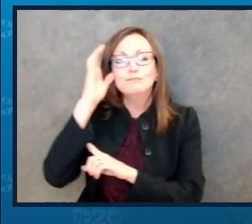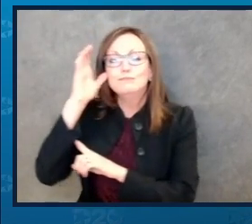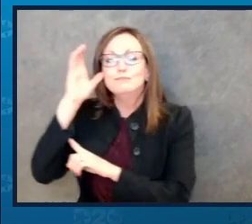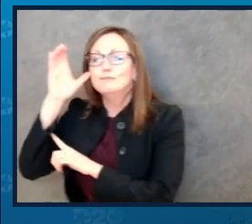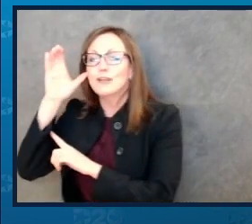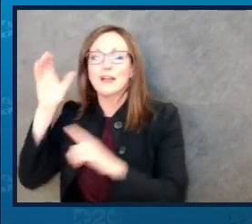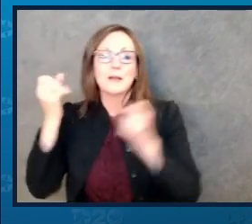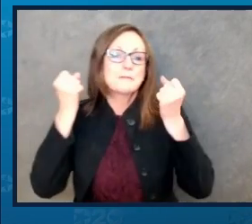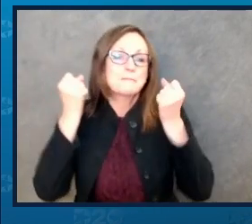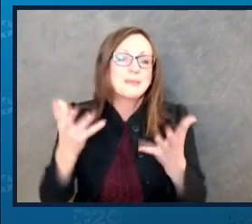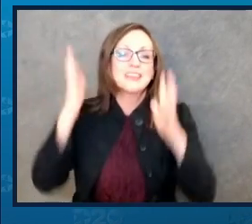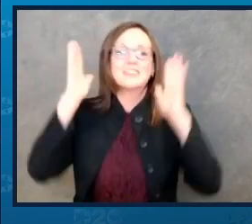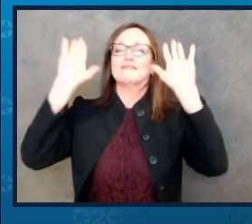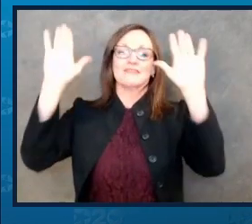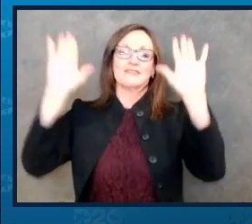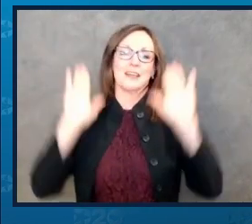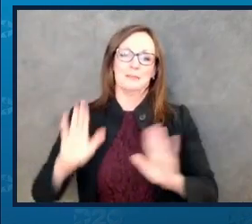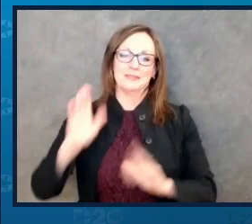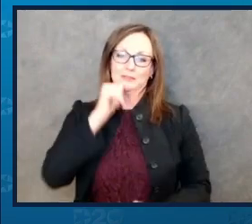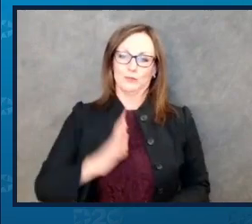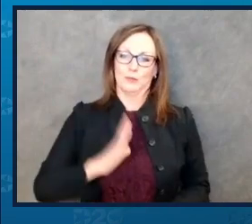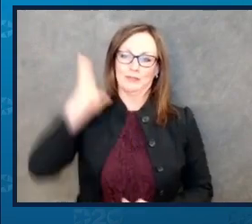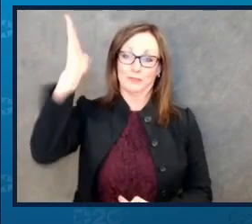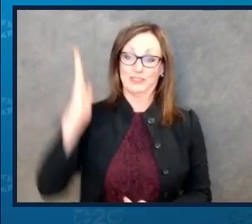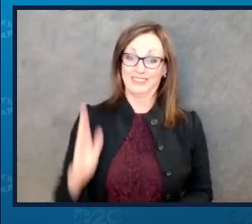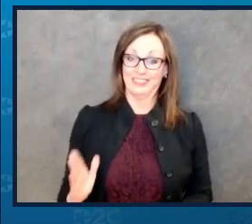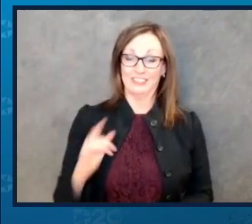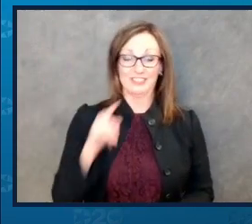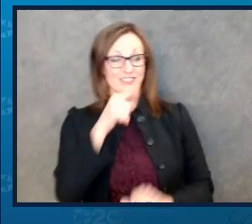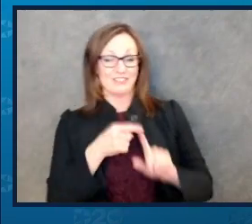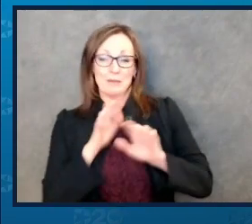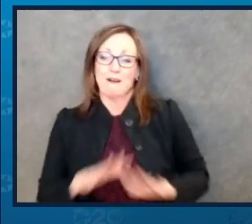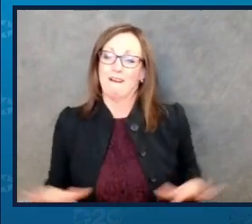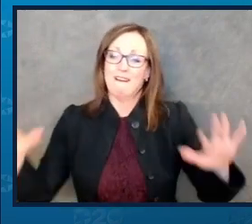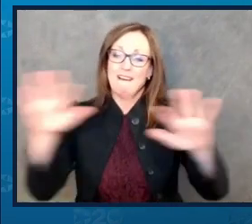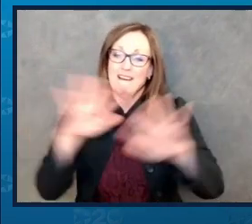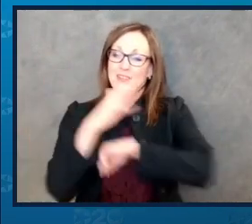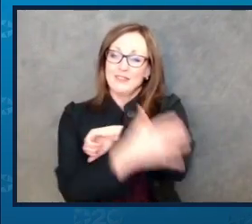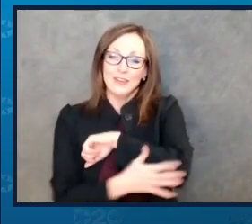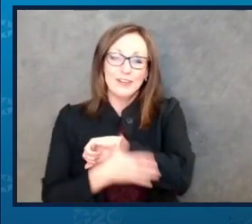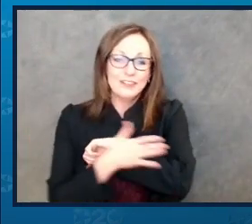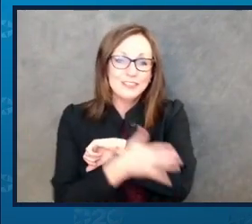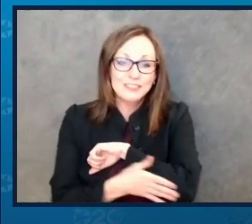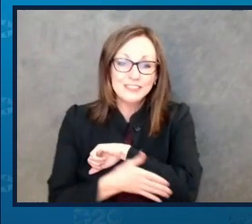MORE PERFECT UNION.